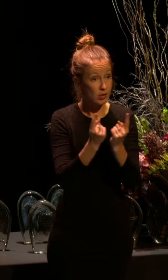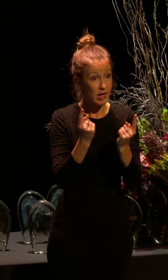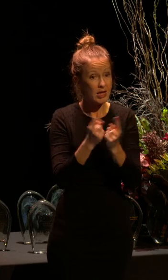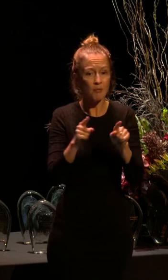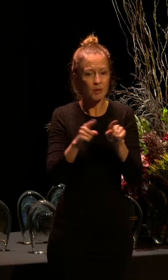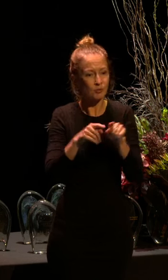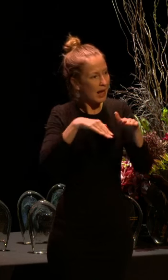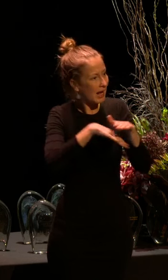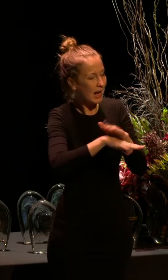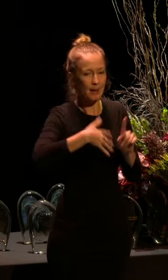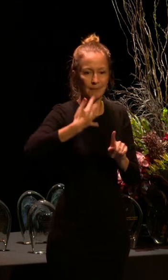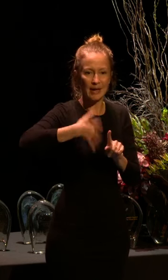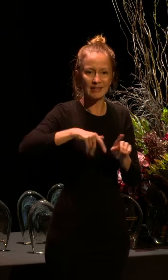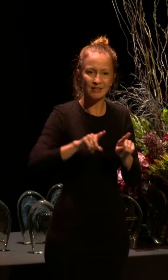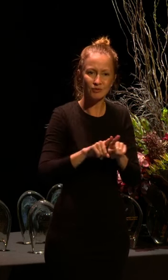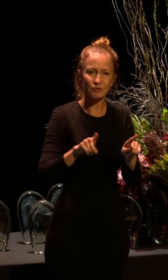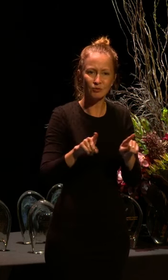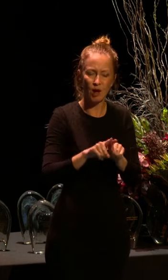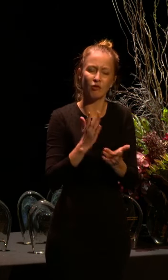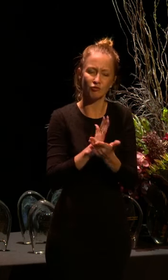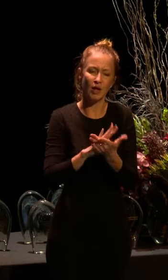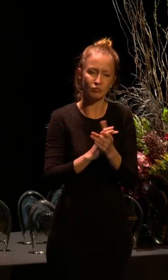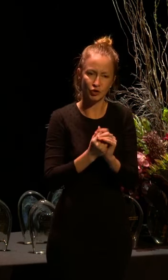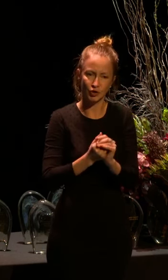It's deeply appreciated. So, as the minister said,